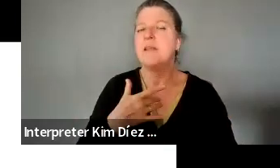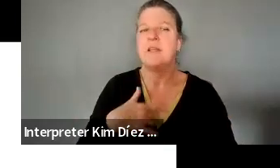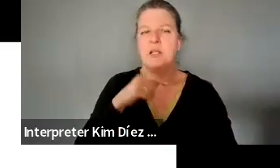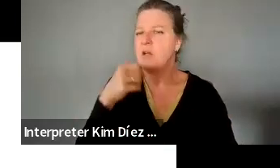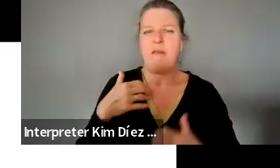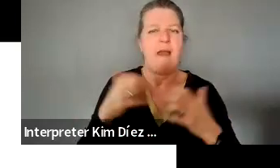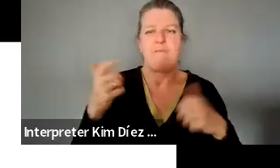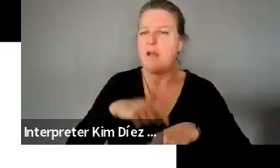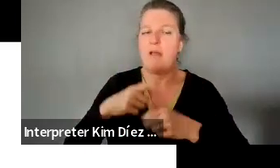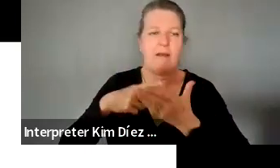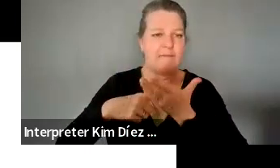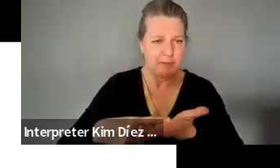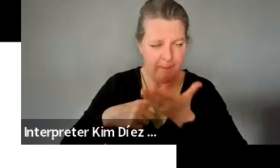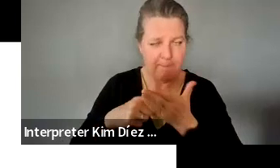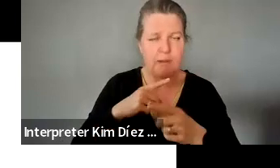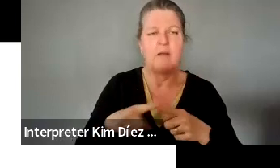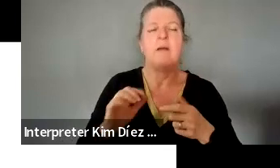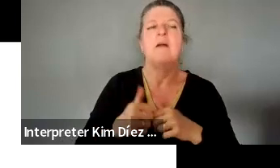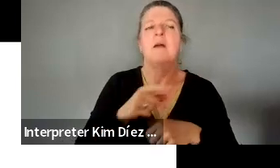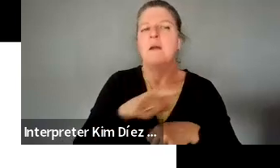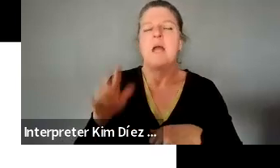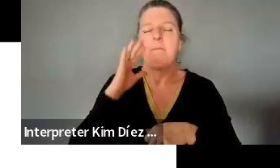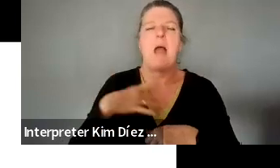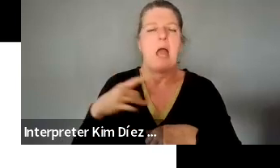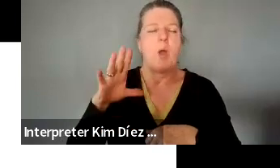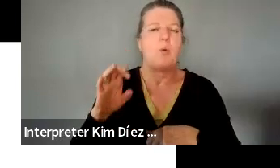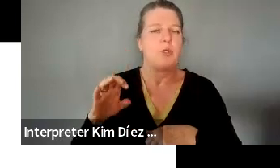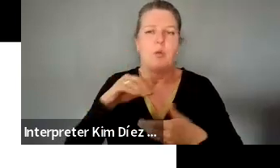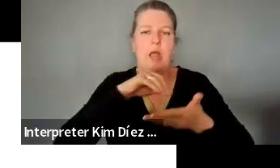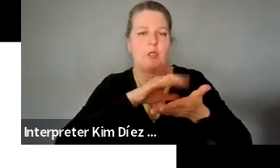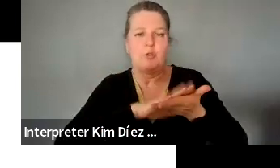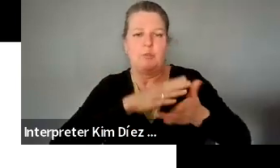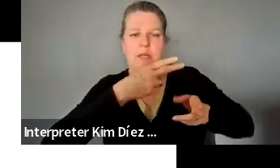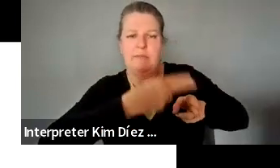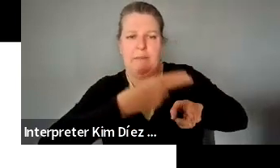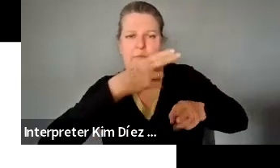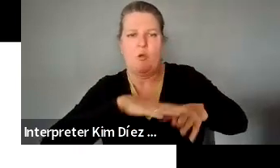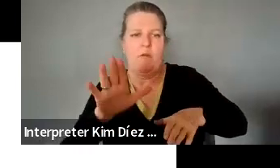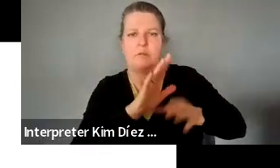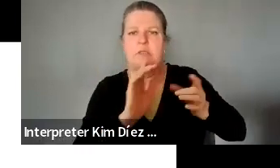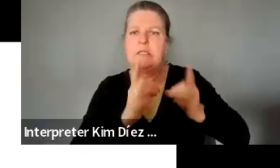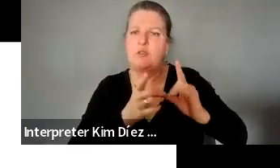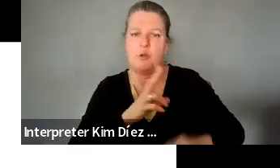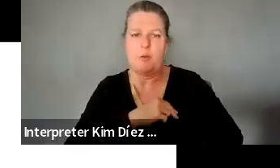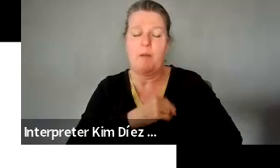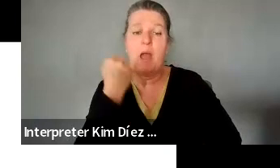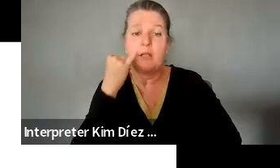but how would you like to be noted on your digital badge is the question. So if you could participate in the poll.